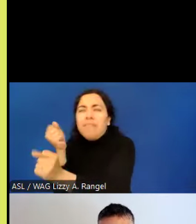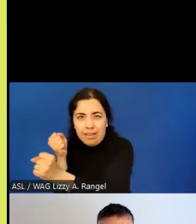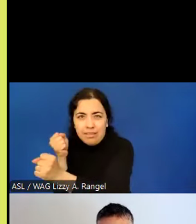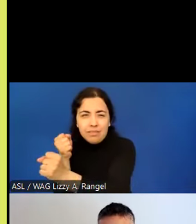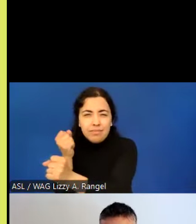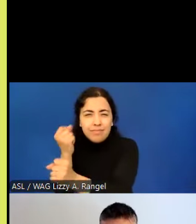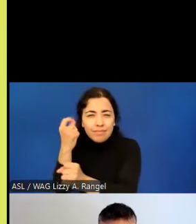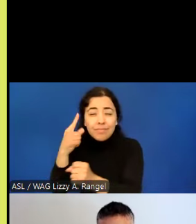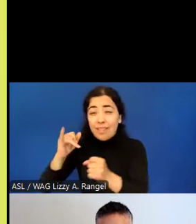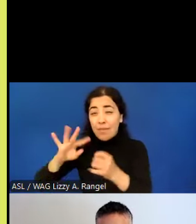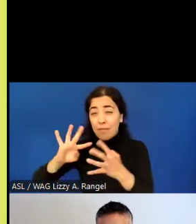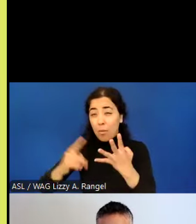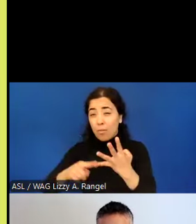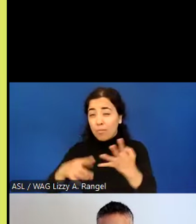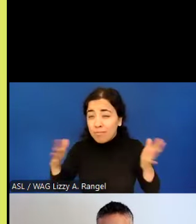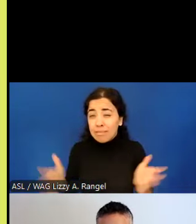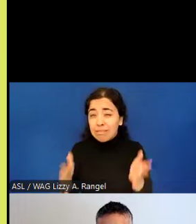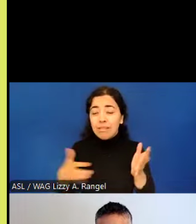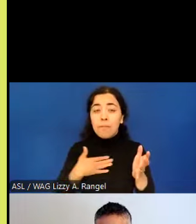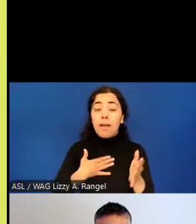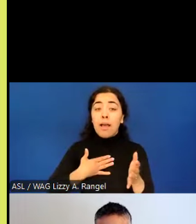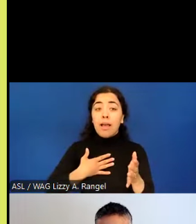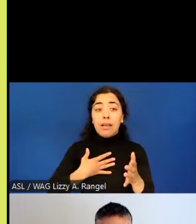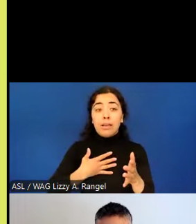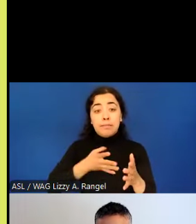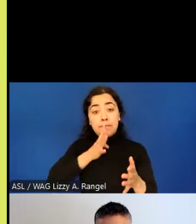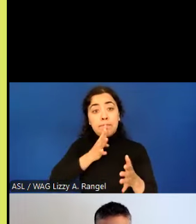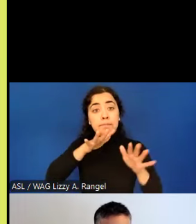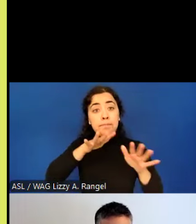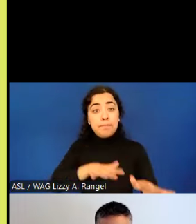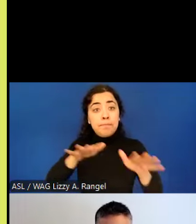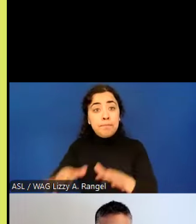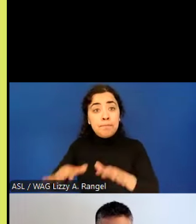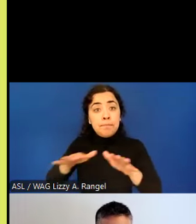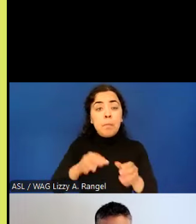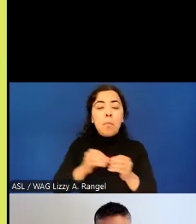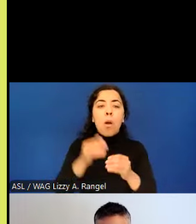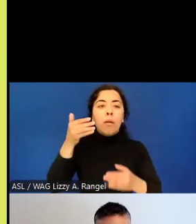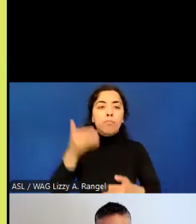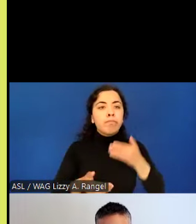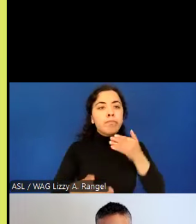I have been trying to keep my rate of speech at a rate that is comfortable for the listeners,